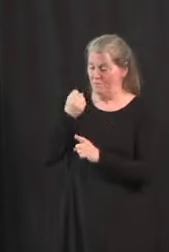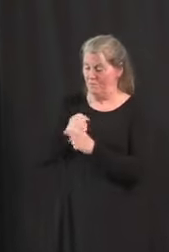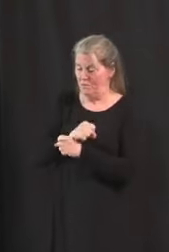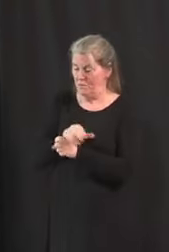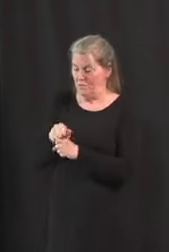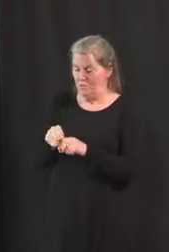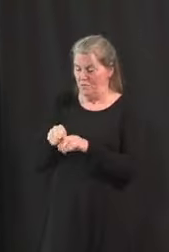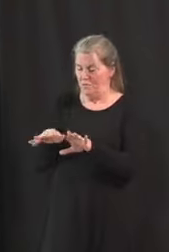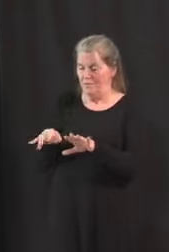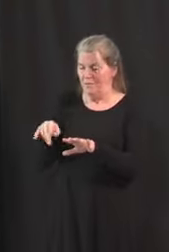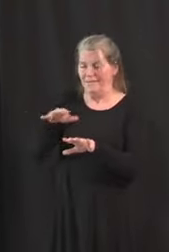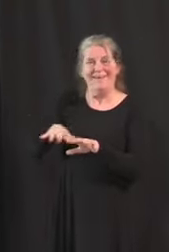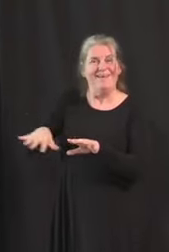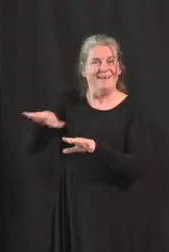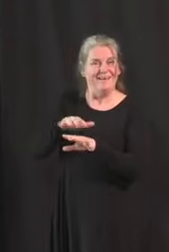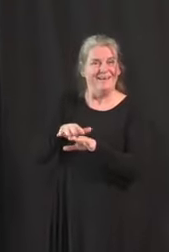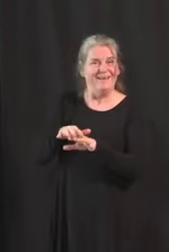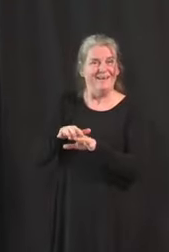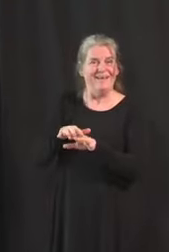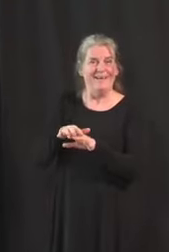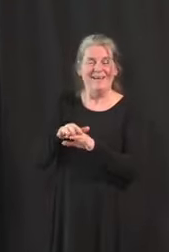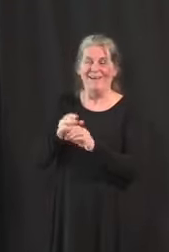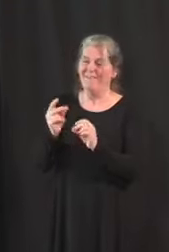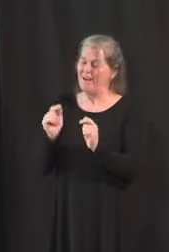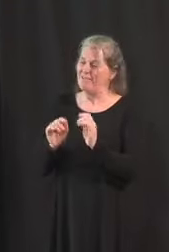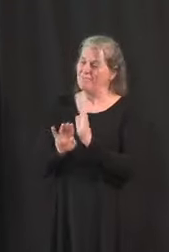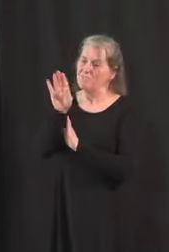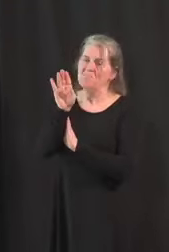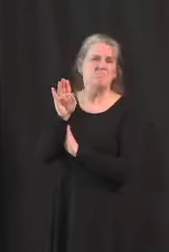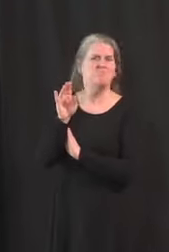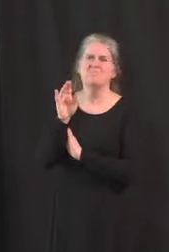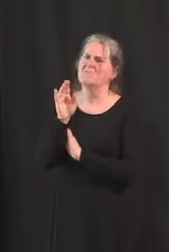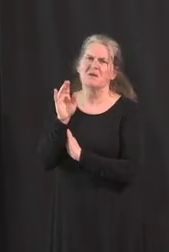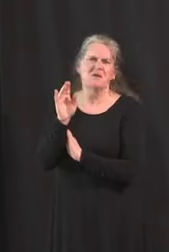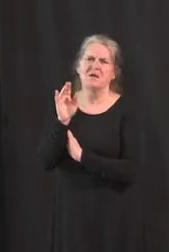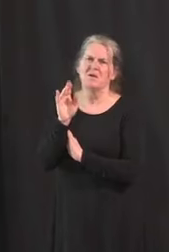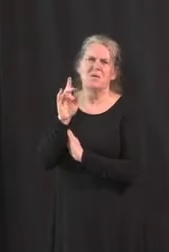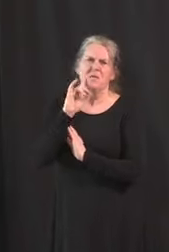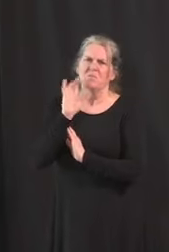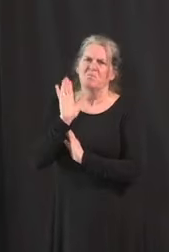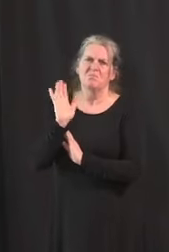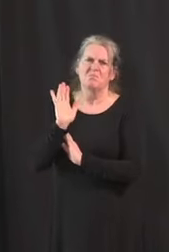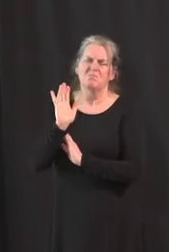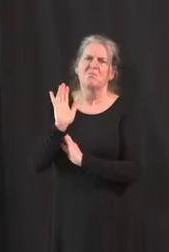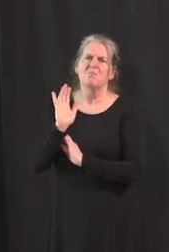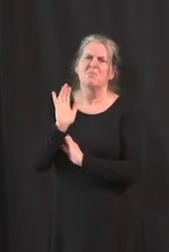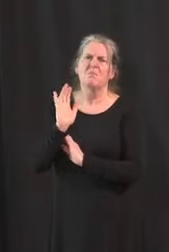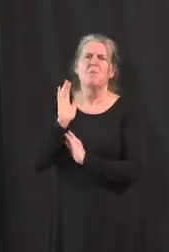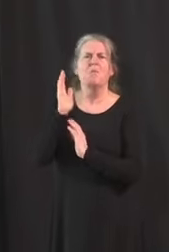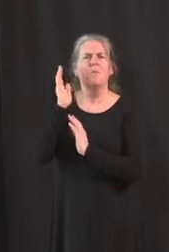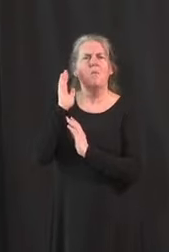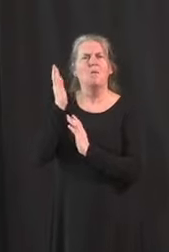US AT ONCE. RATHER, IT IS SOMETHING THAT WILL BE INCREASINGLY EVIDENT AS